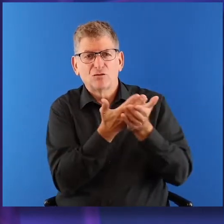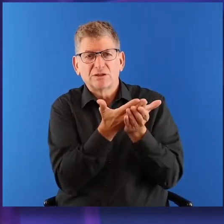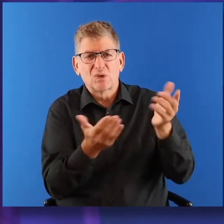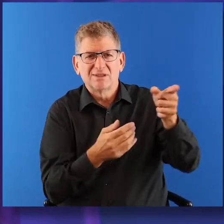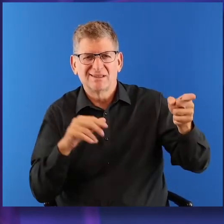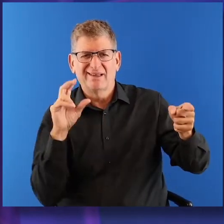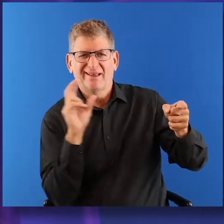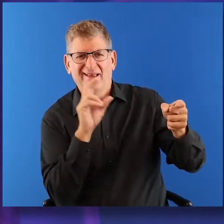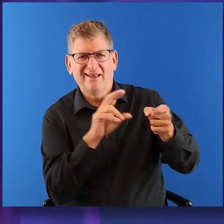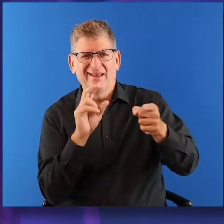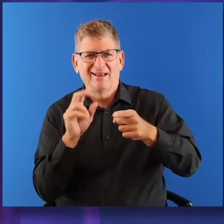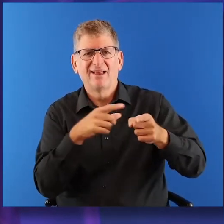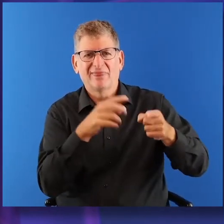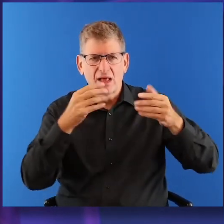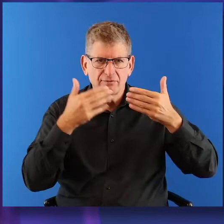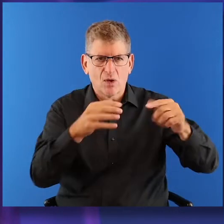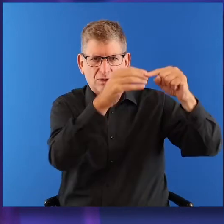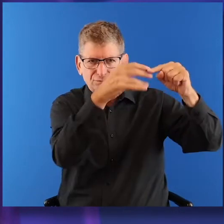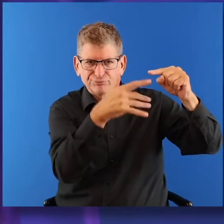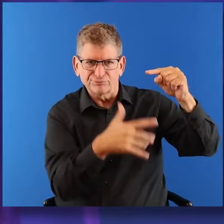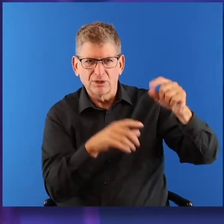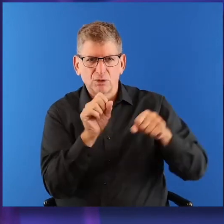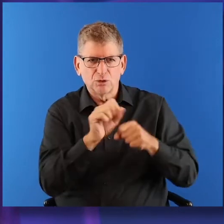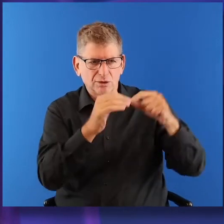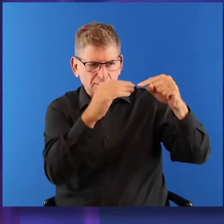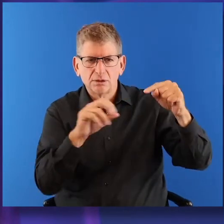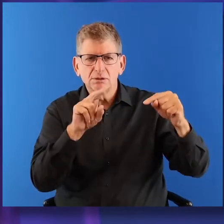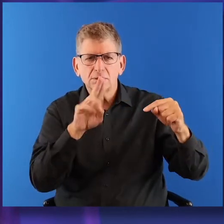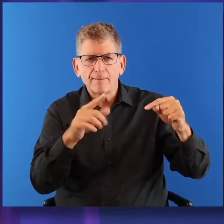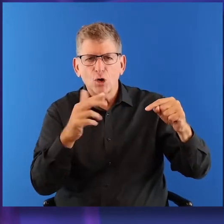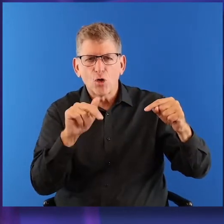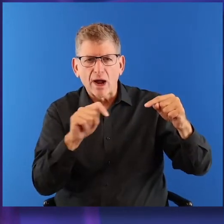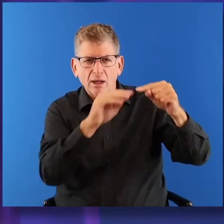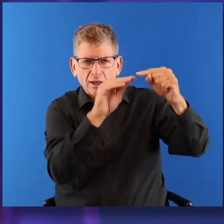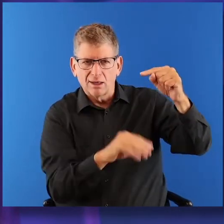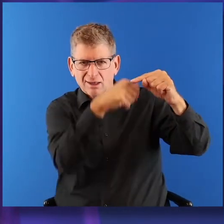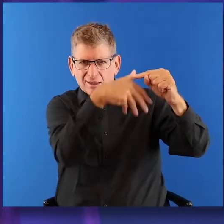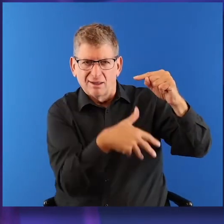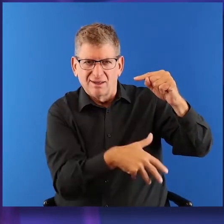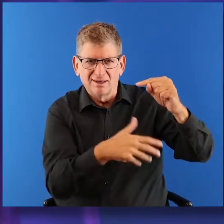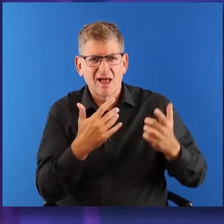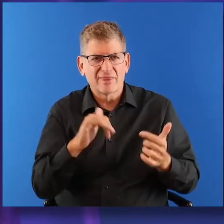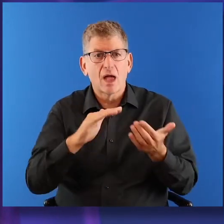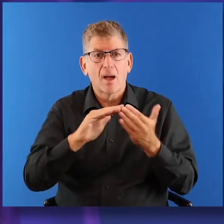told us this time around is, instead fund us directly, give us the resources and tools that we